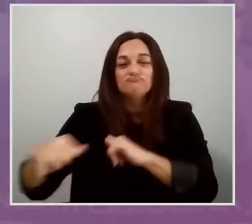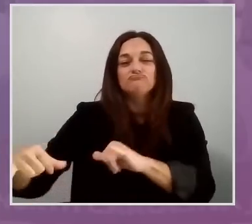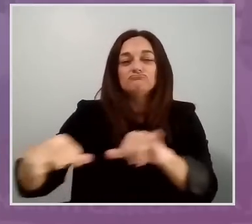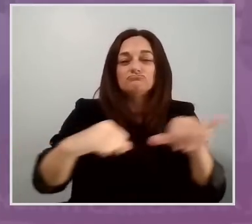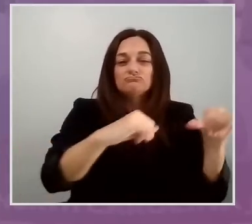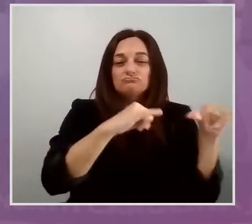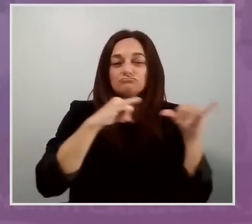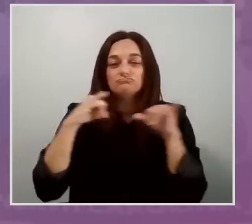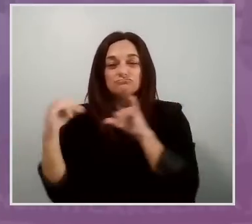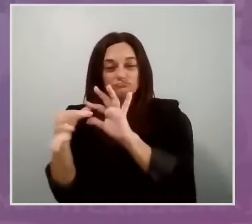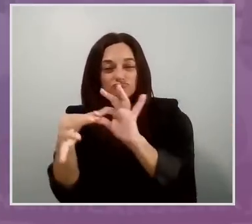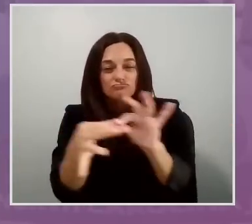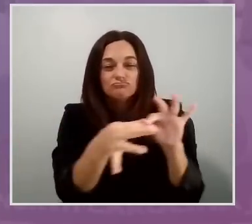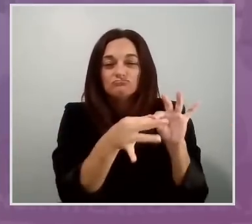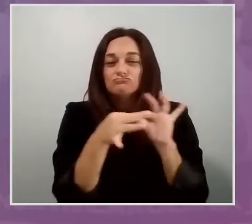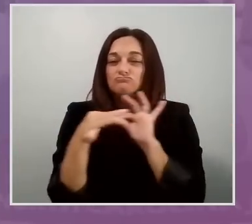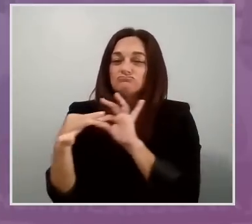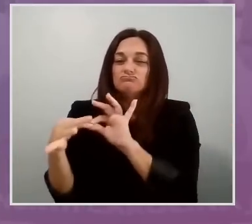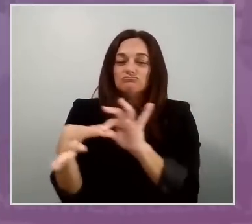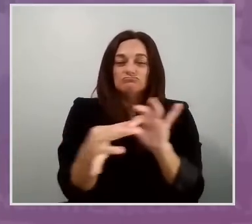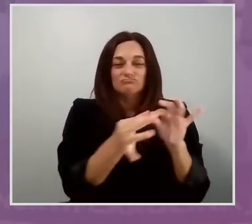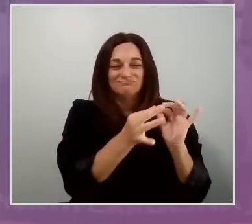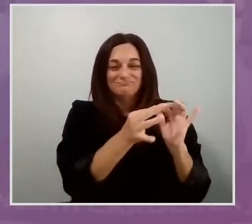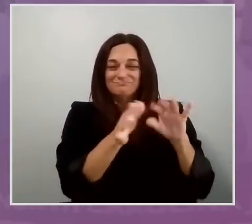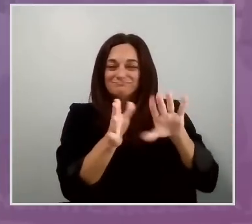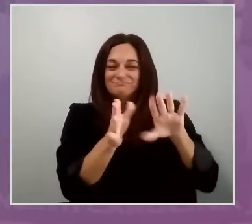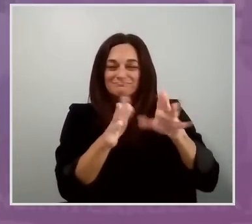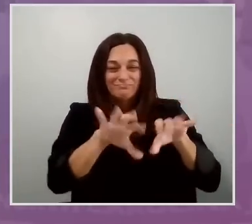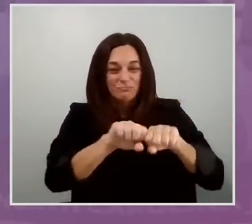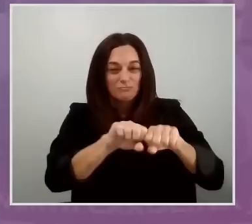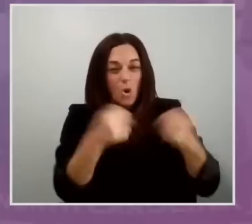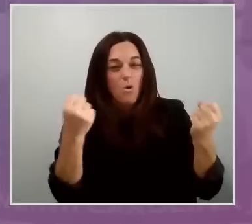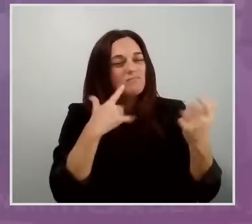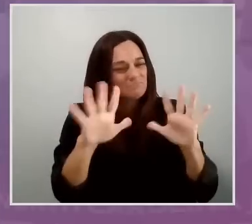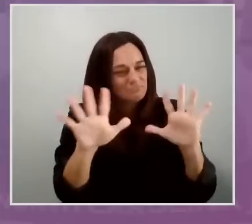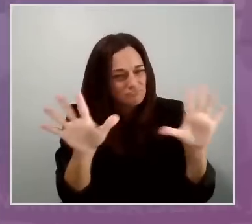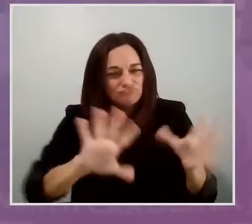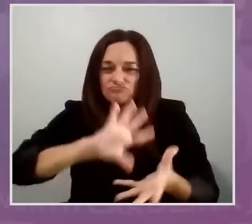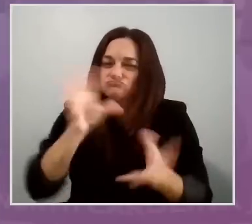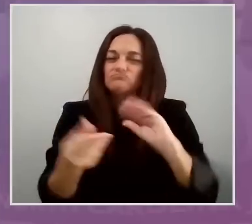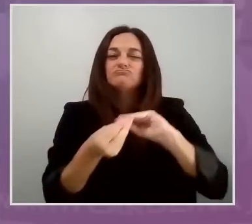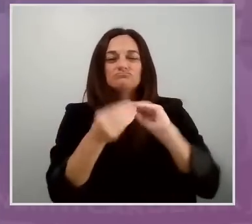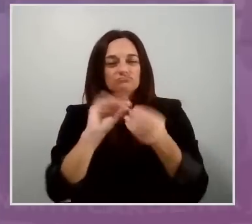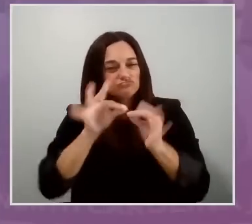LOW